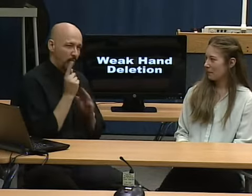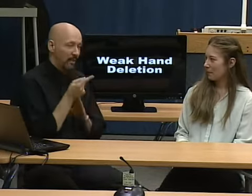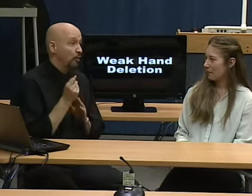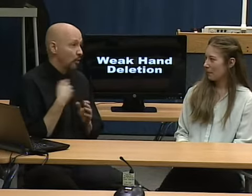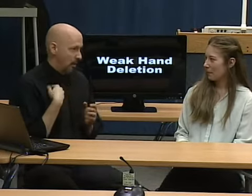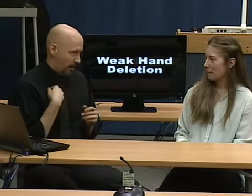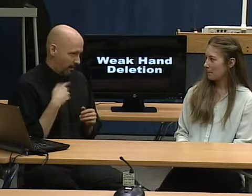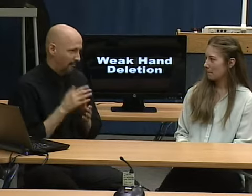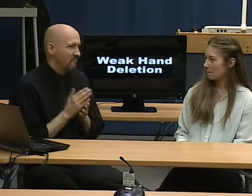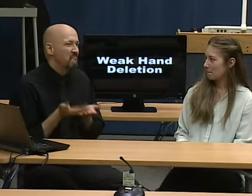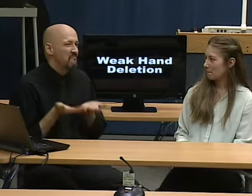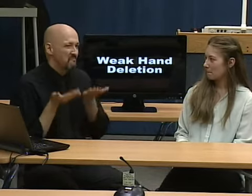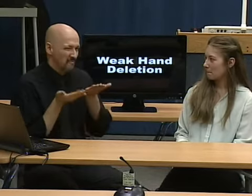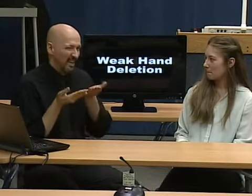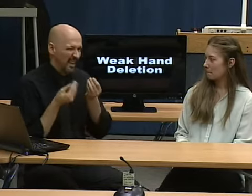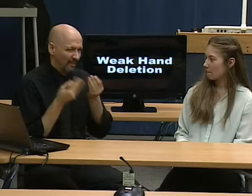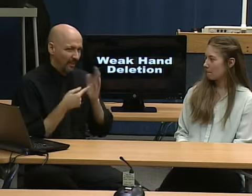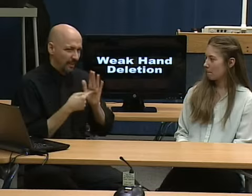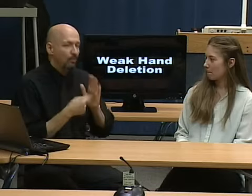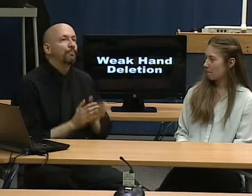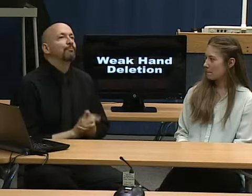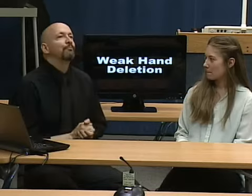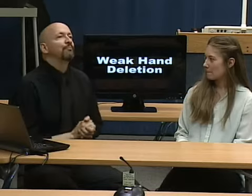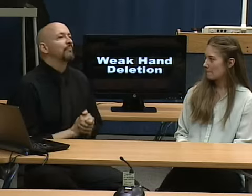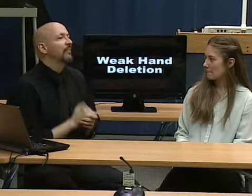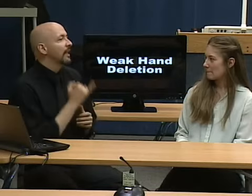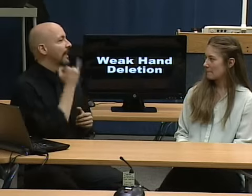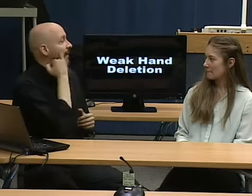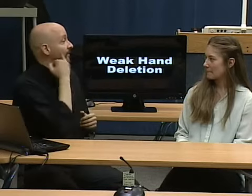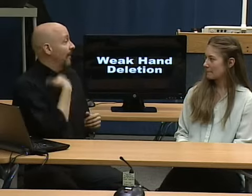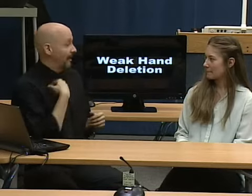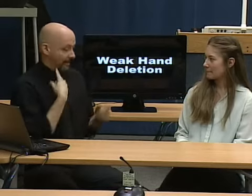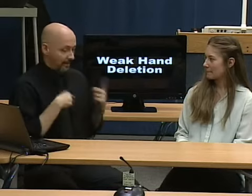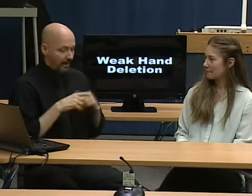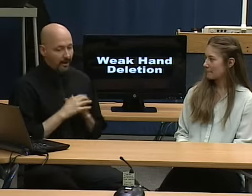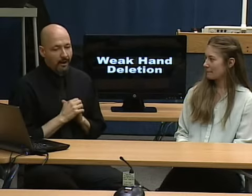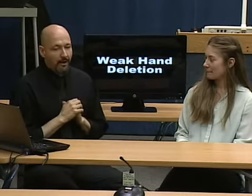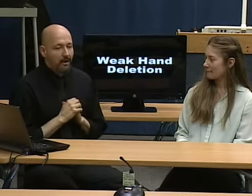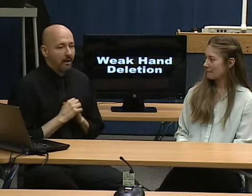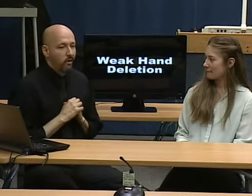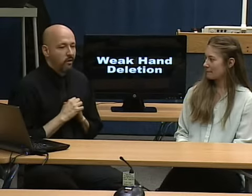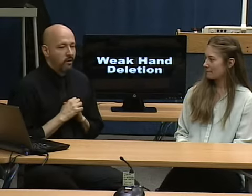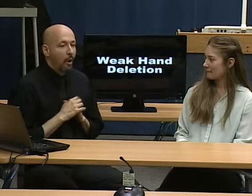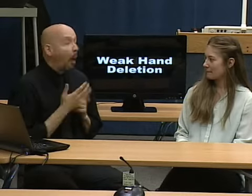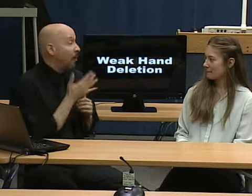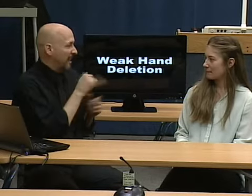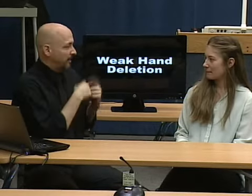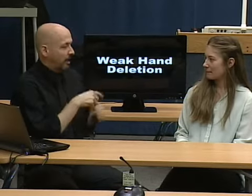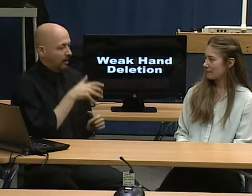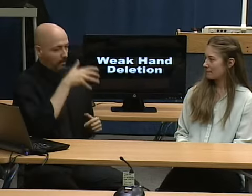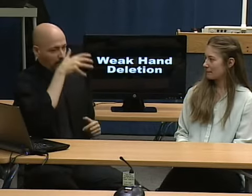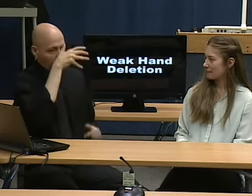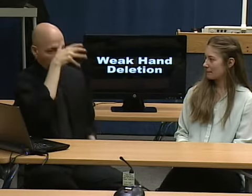We have a few minutes left. Your book has a few examples I'll give you. If I sign... ...what if I sign this: